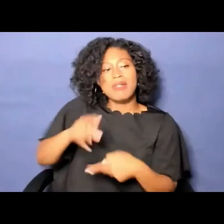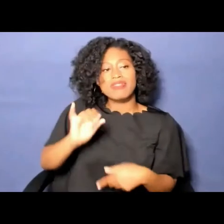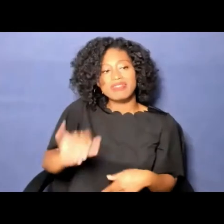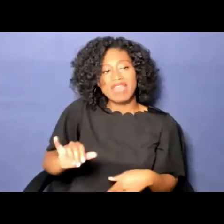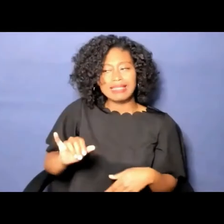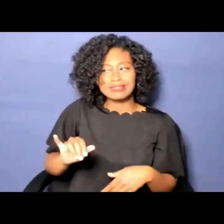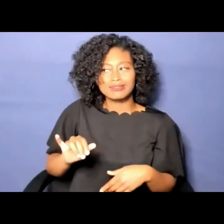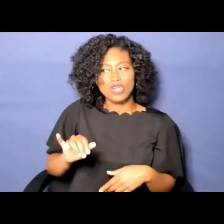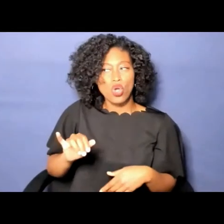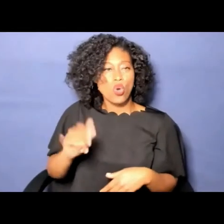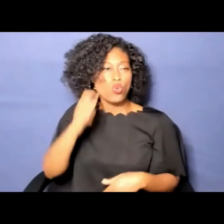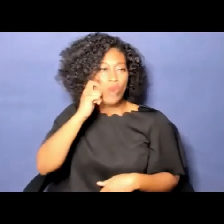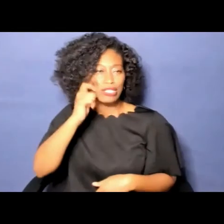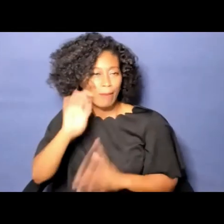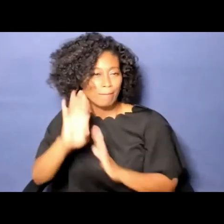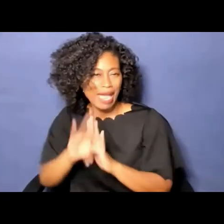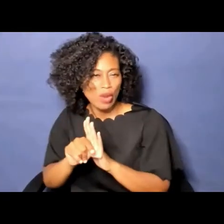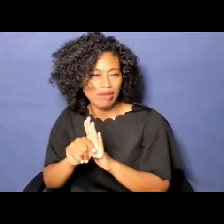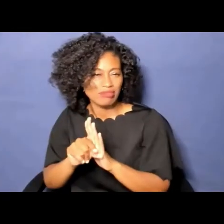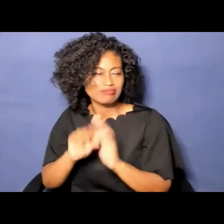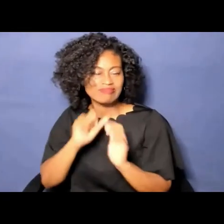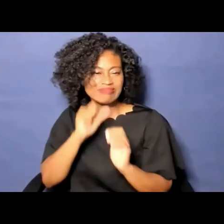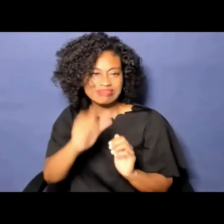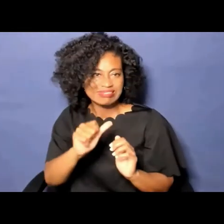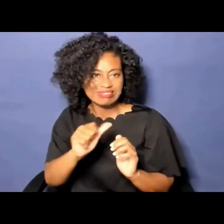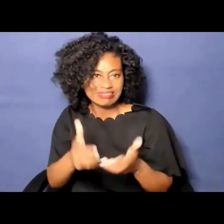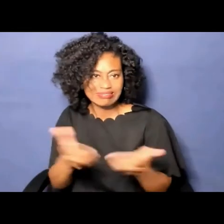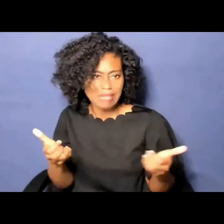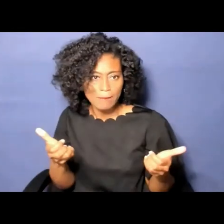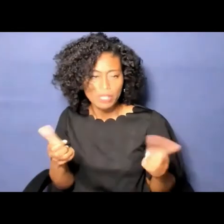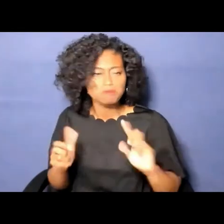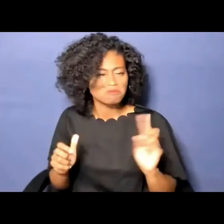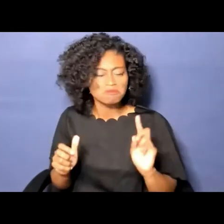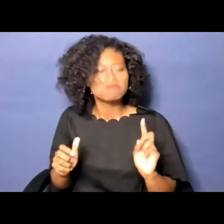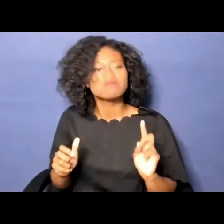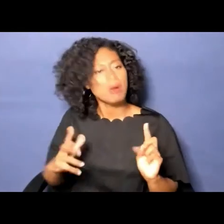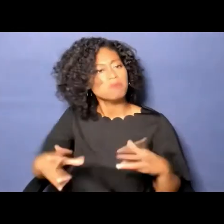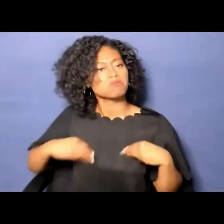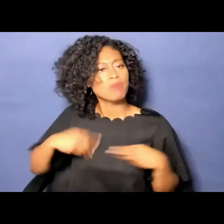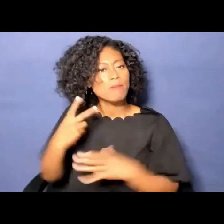. I recall that my family in the 1967 the back of the Greyhound bus